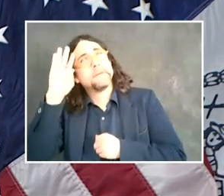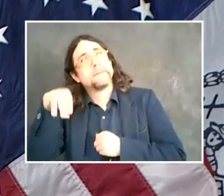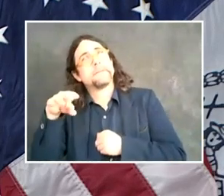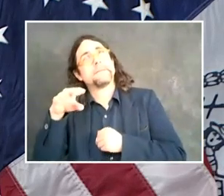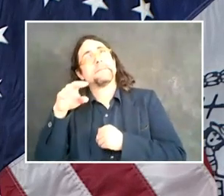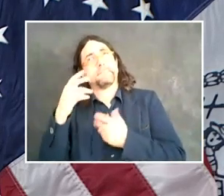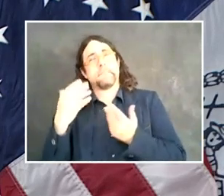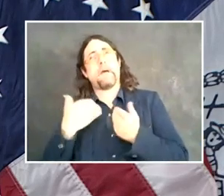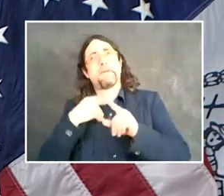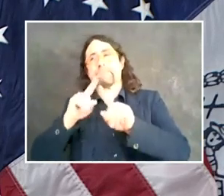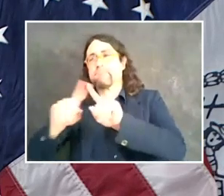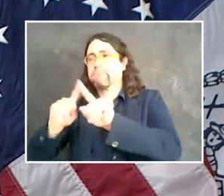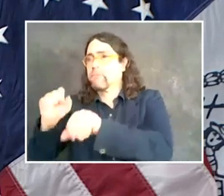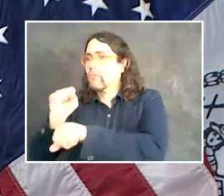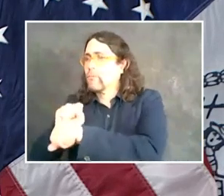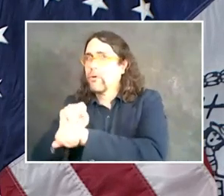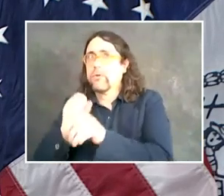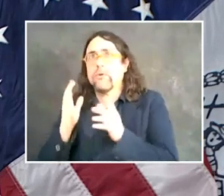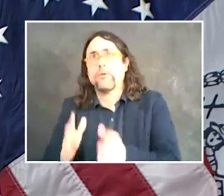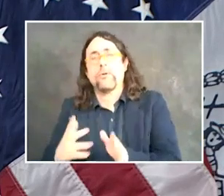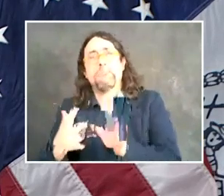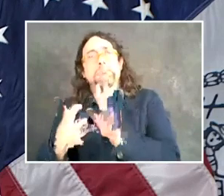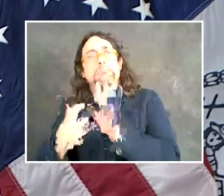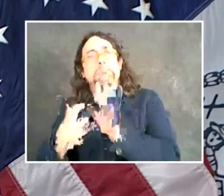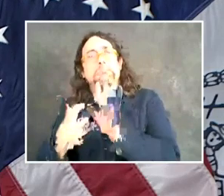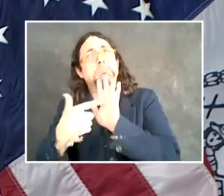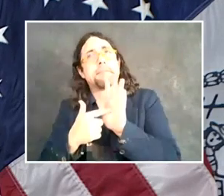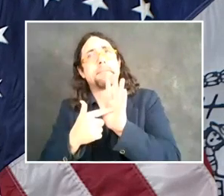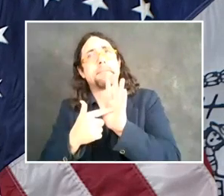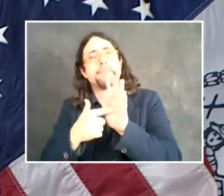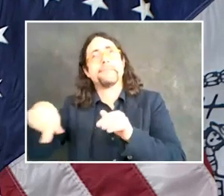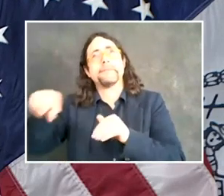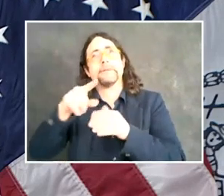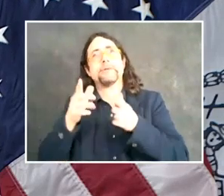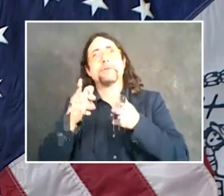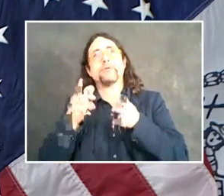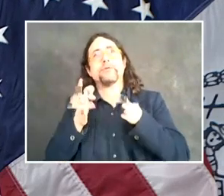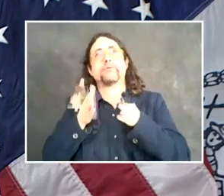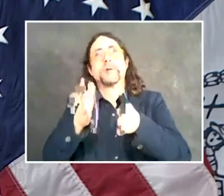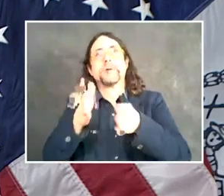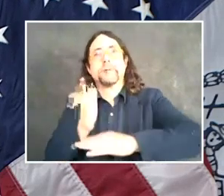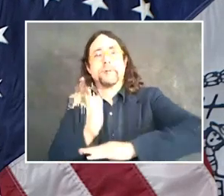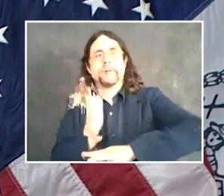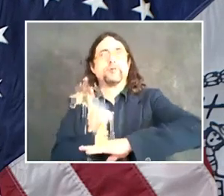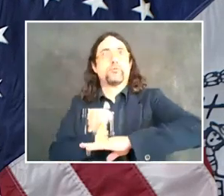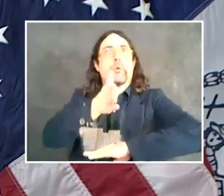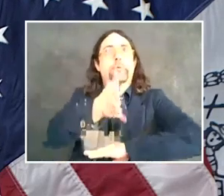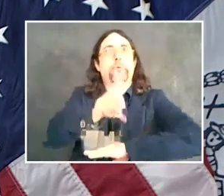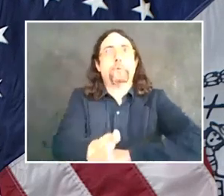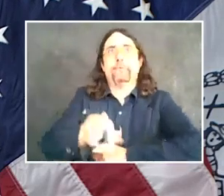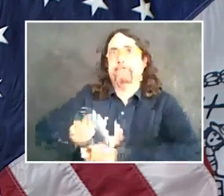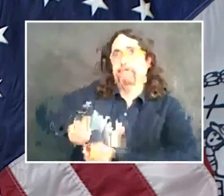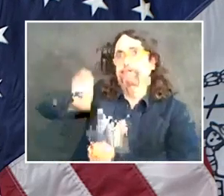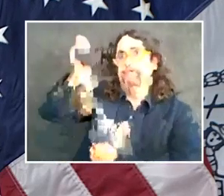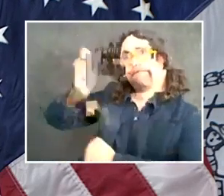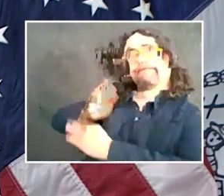ARE YOU THINKING ABOUT DIRECTING THE MEDICAL EXAMINERS TO EXTEND HOURS ON WEEKDAYS,